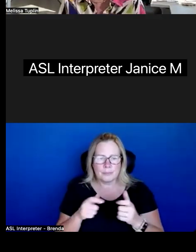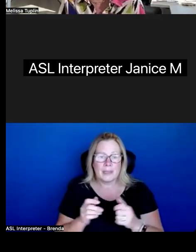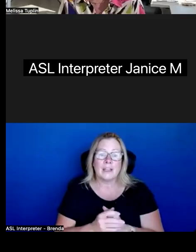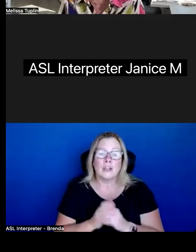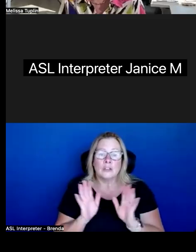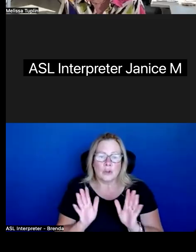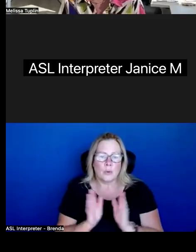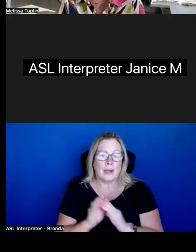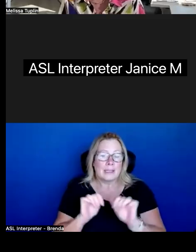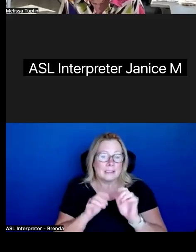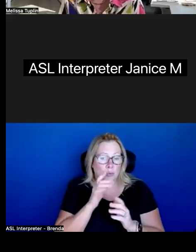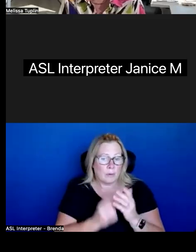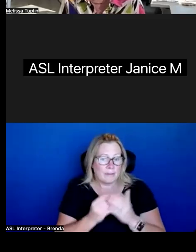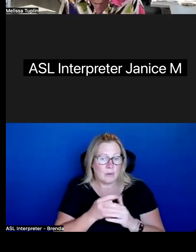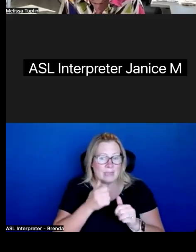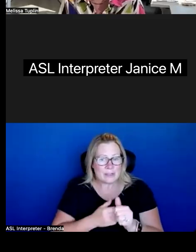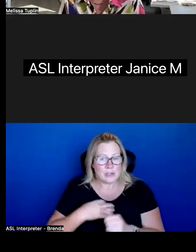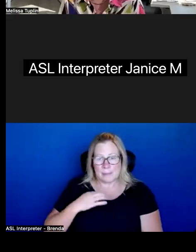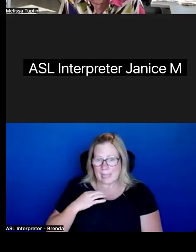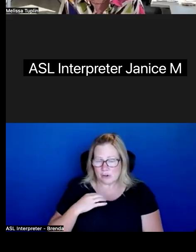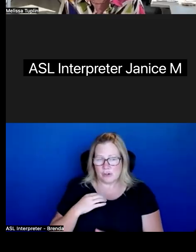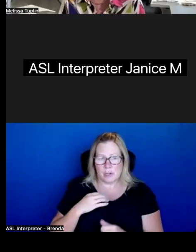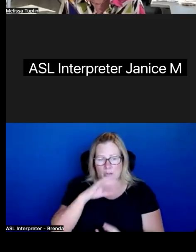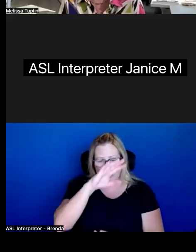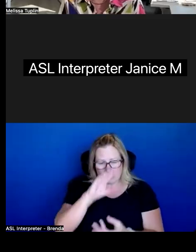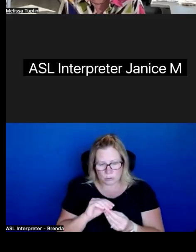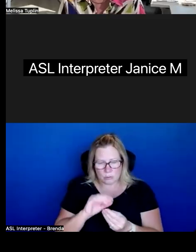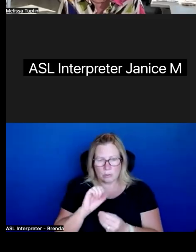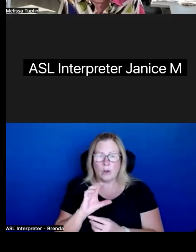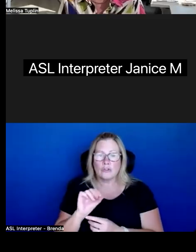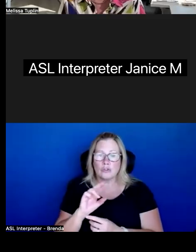recommendations and comments and make the final funding decision, which will